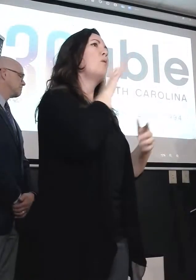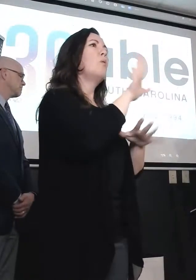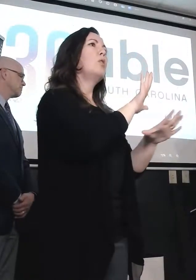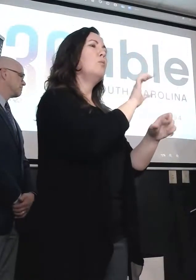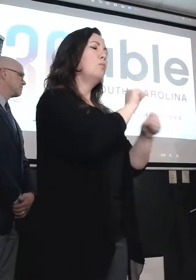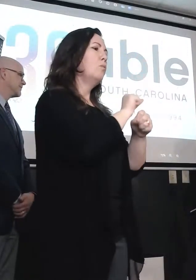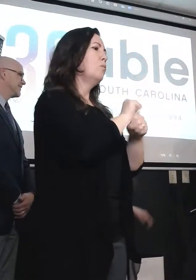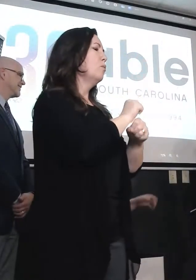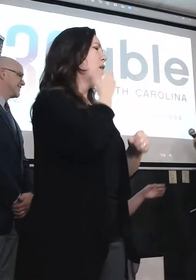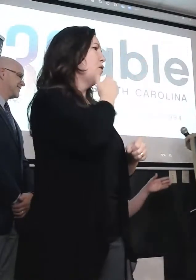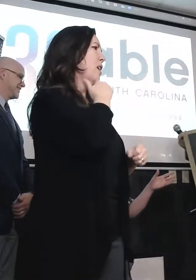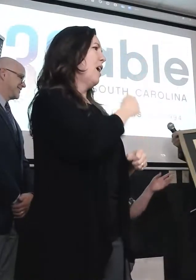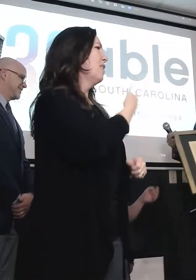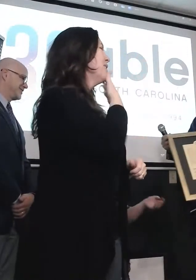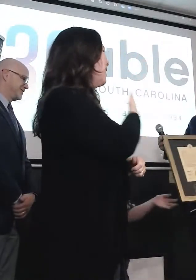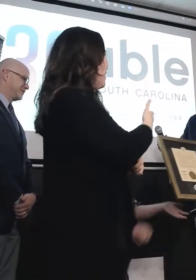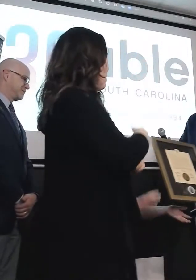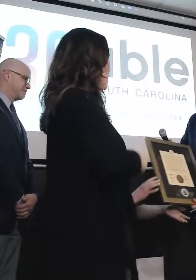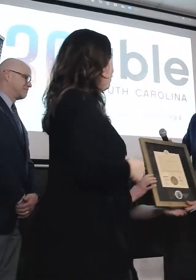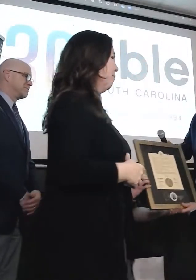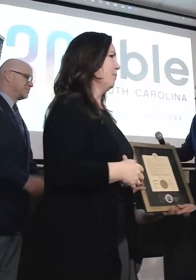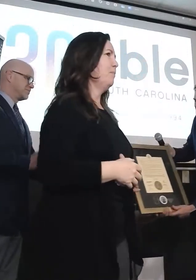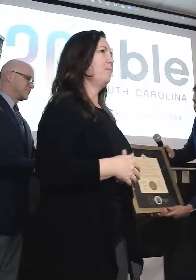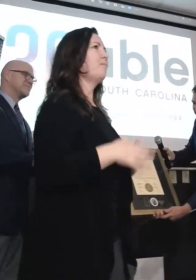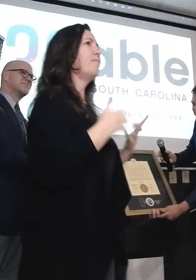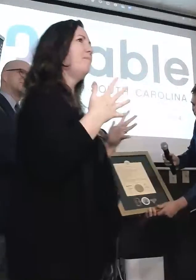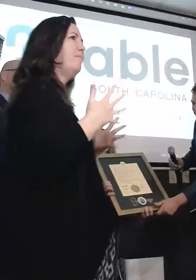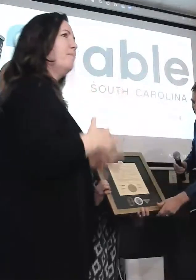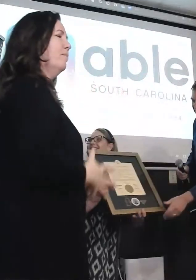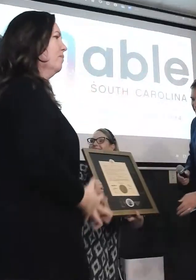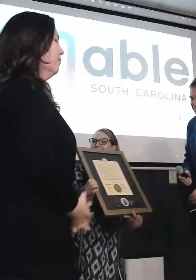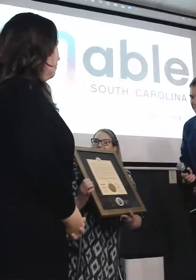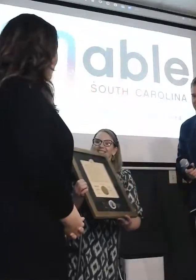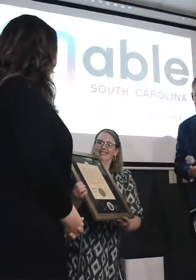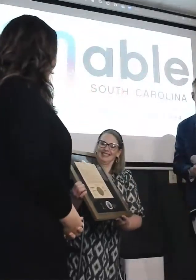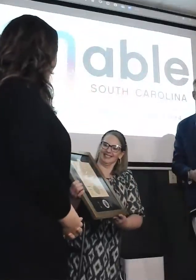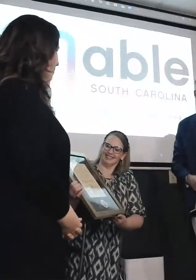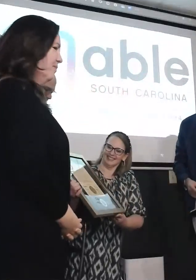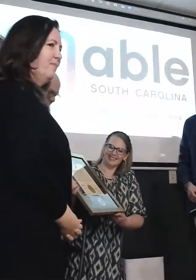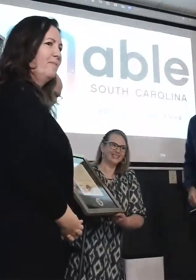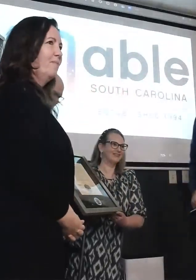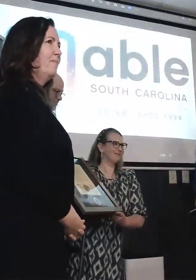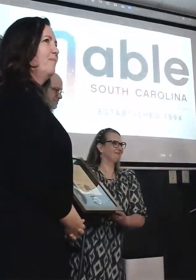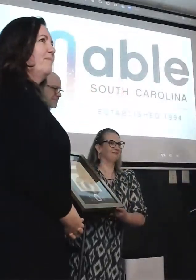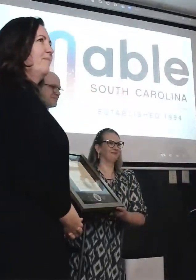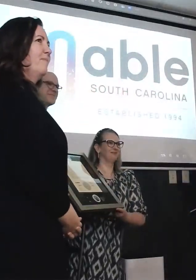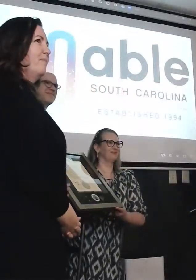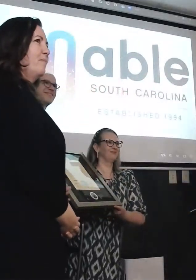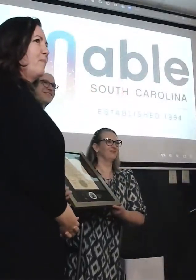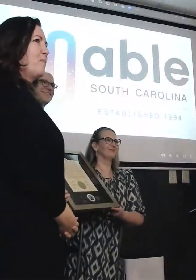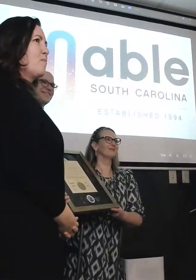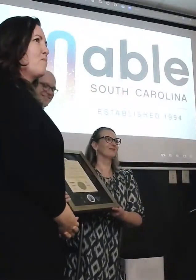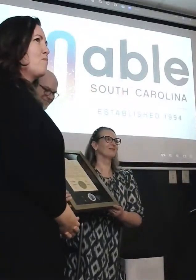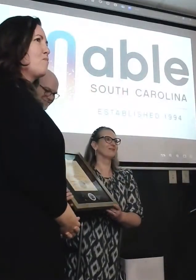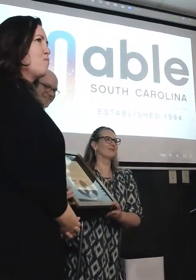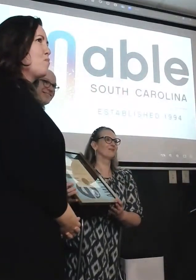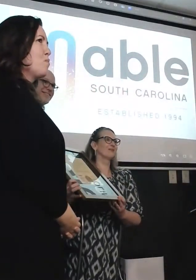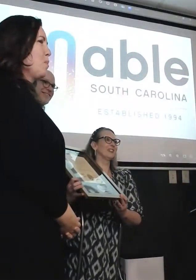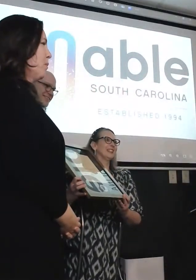out.